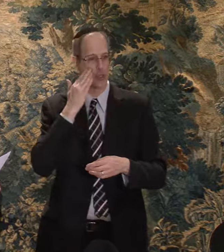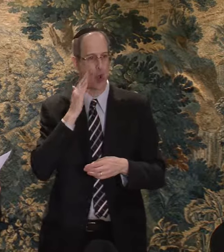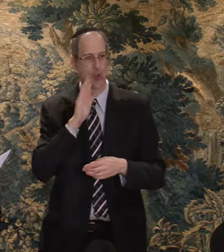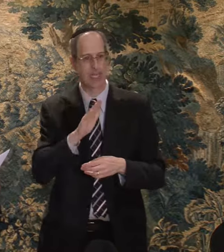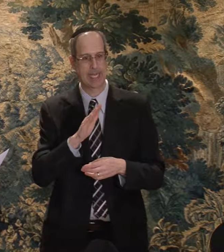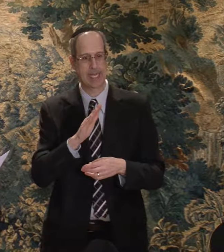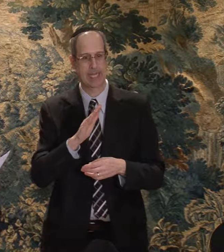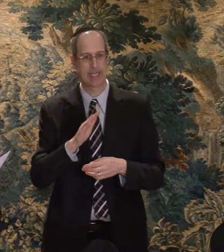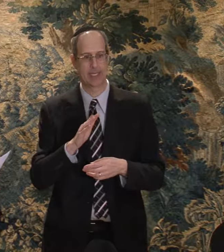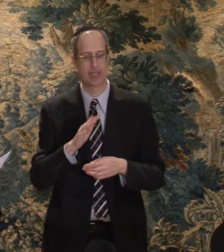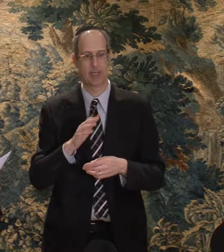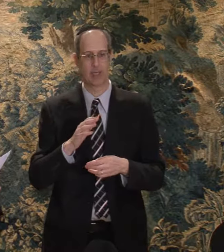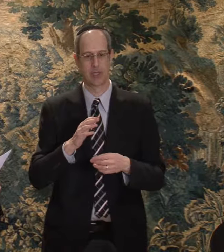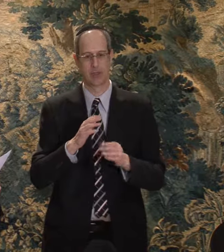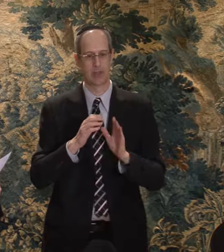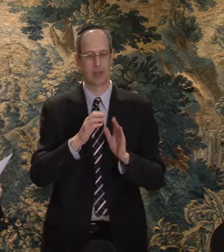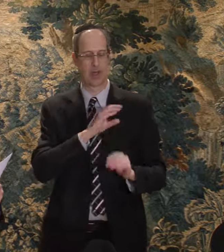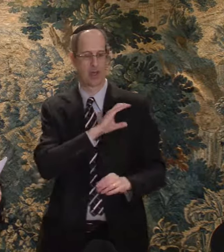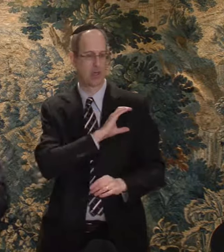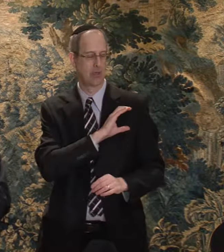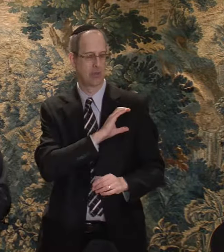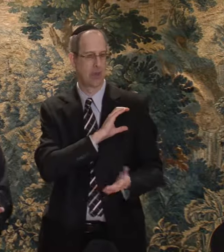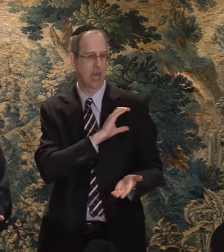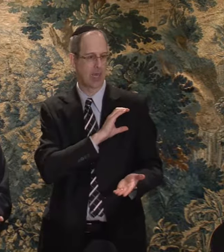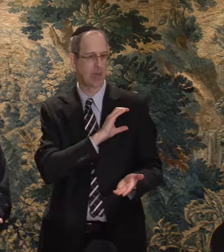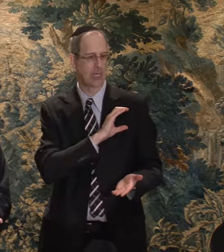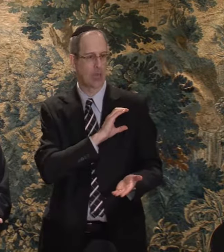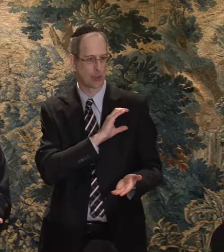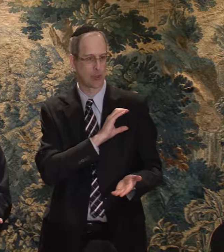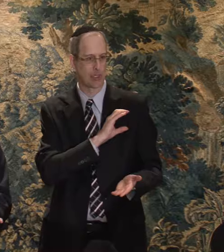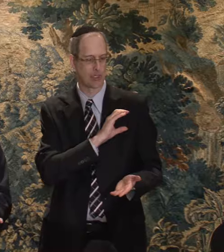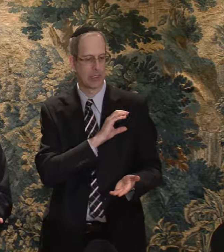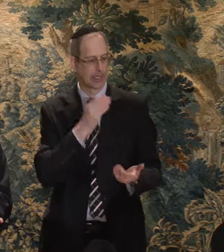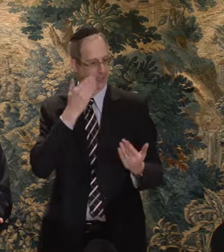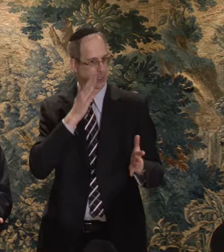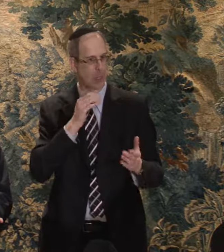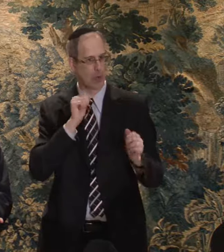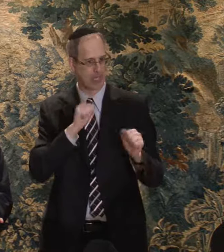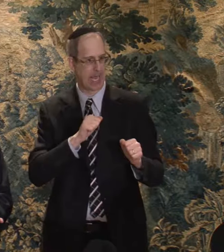and his attributes for then it doesn't know what he could accomplish every one